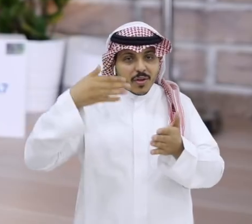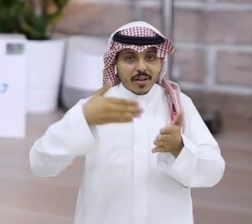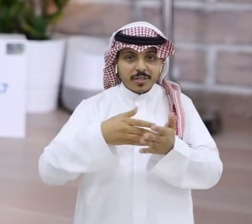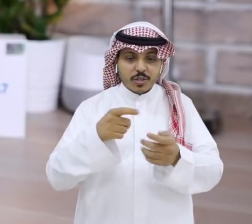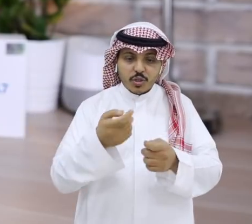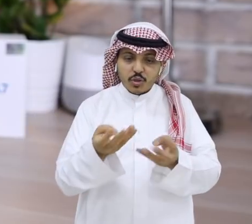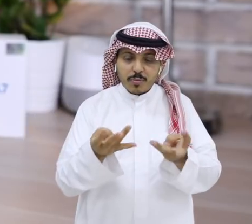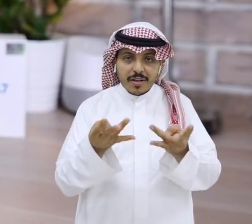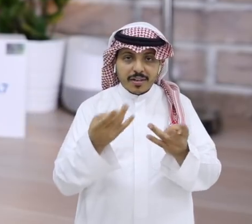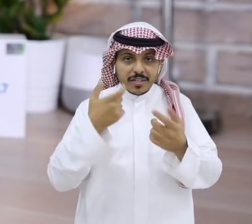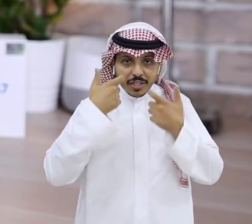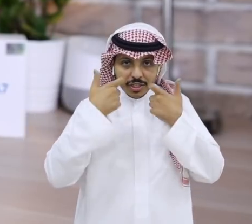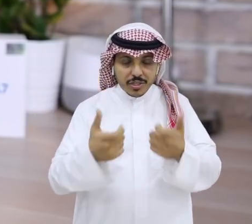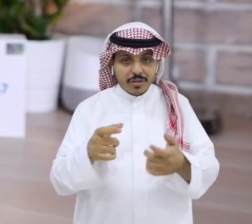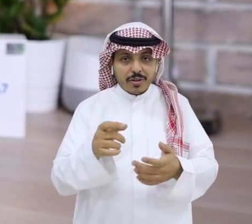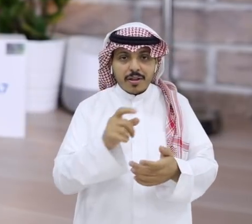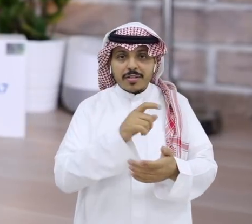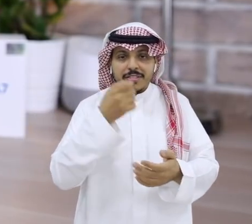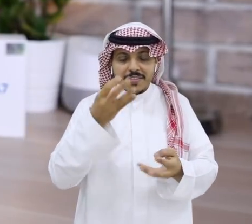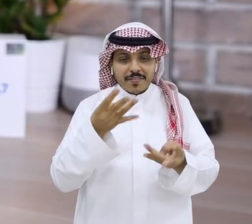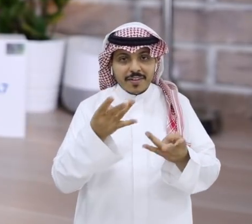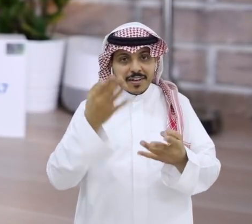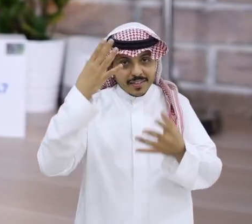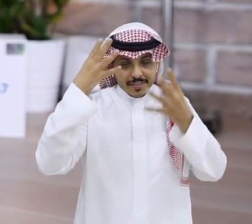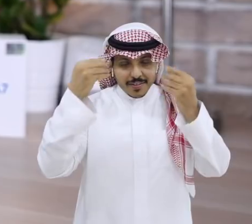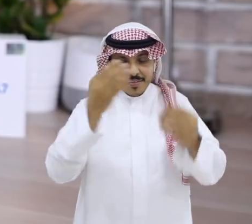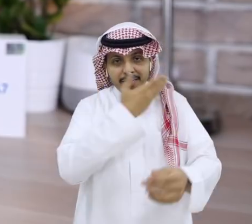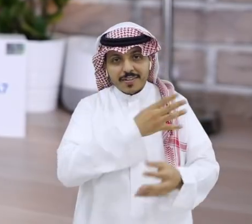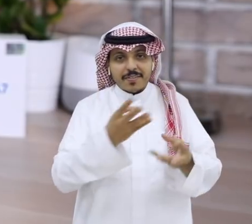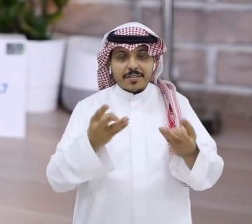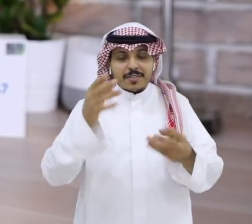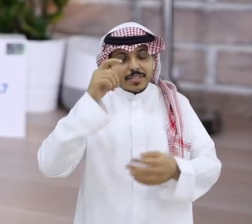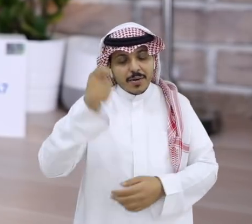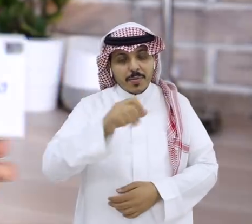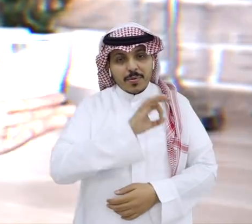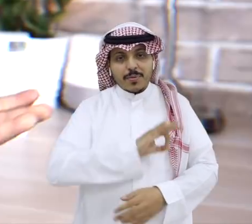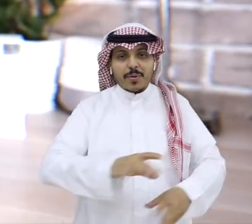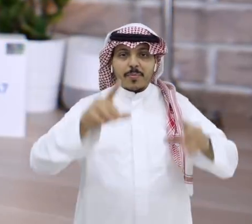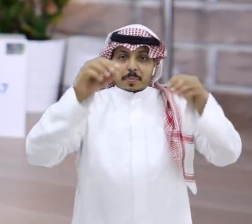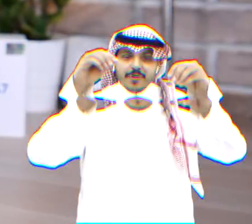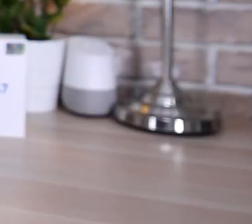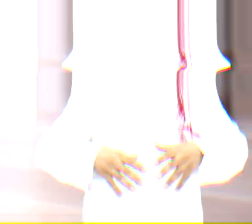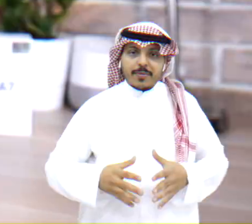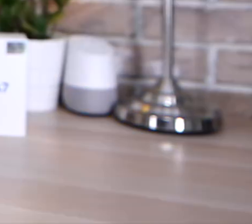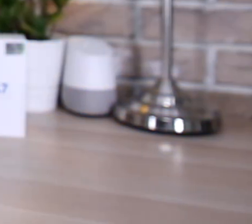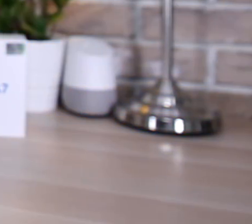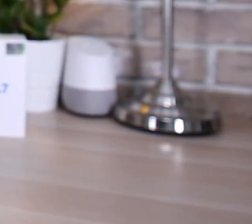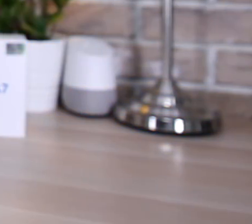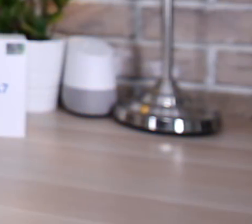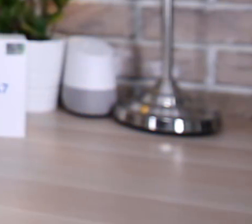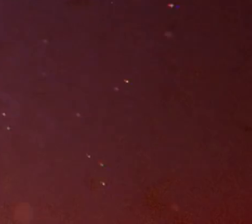This is the end of the video. Glory and praise be to Allah. I witness there is no God but Allah. I ask Allah for forgiveness and I repent to Him. Peace be upon you all.